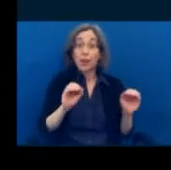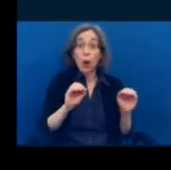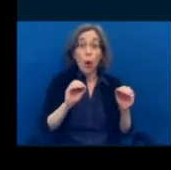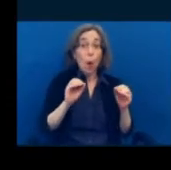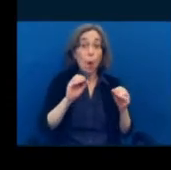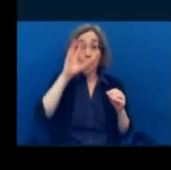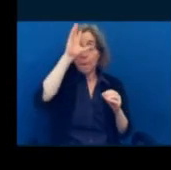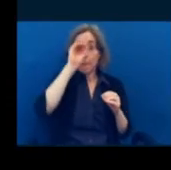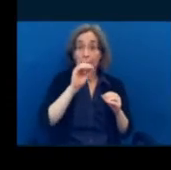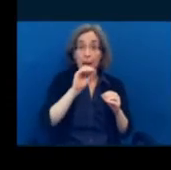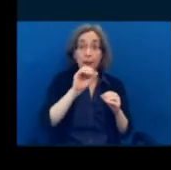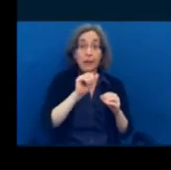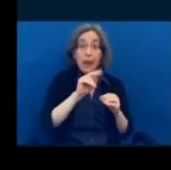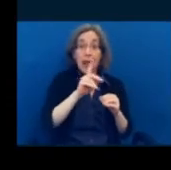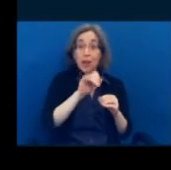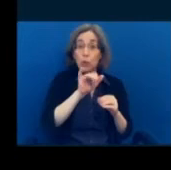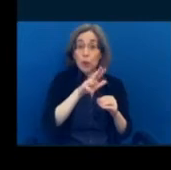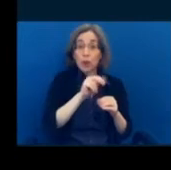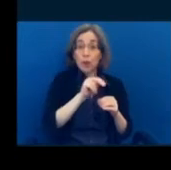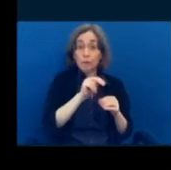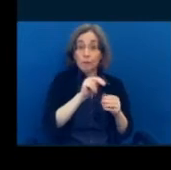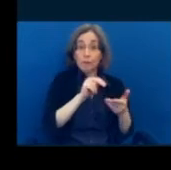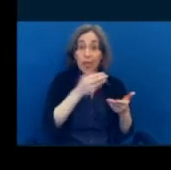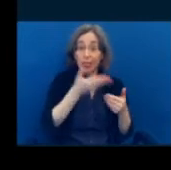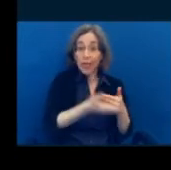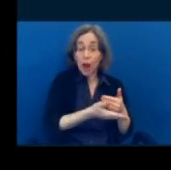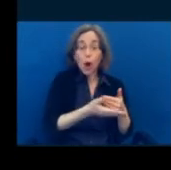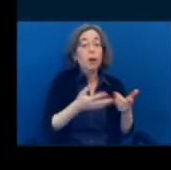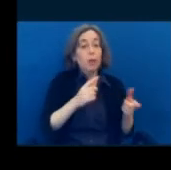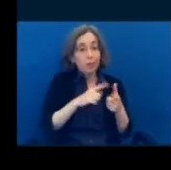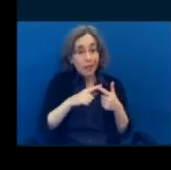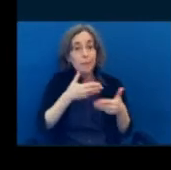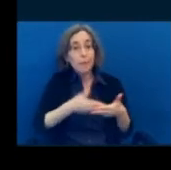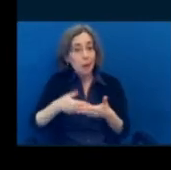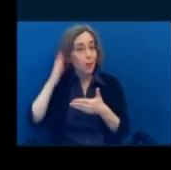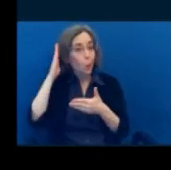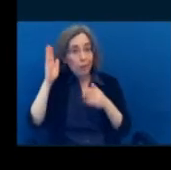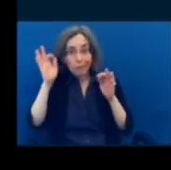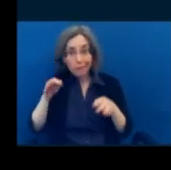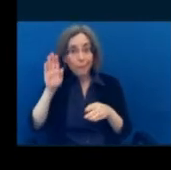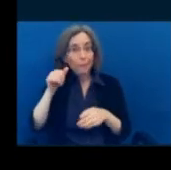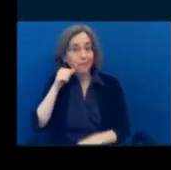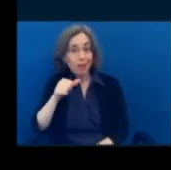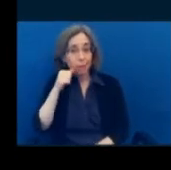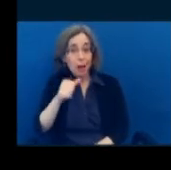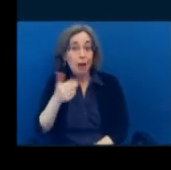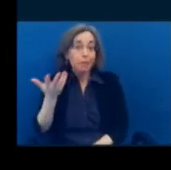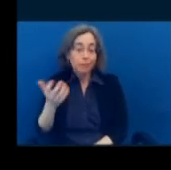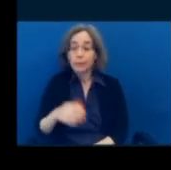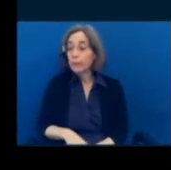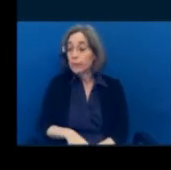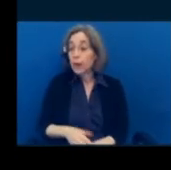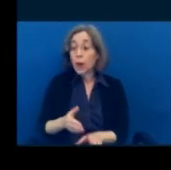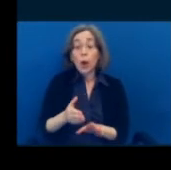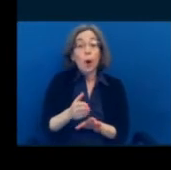GENITALIA WILL BE--MOST PLACED AT HOME WITH FEMALE FRIENDS AND